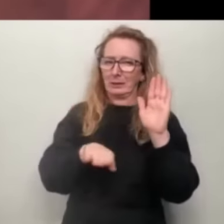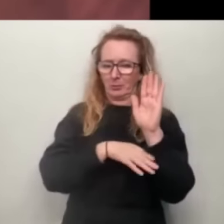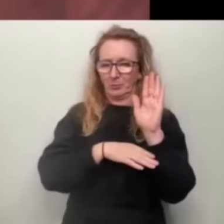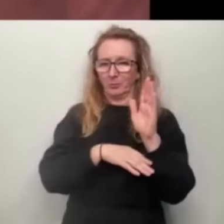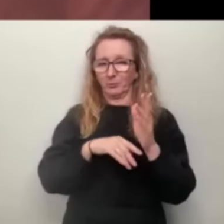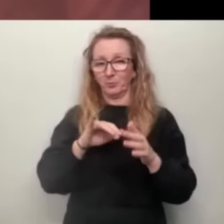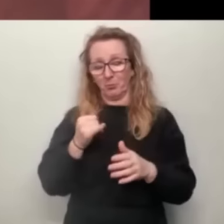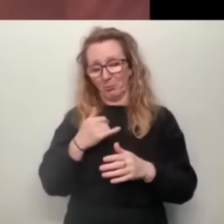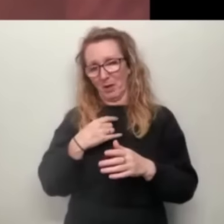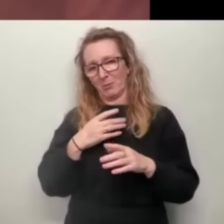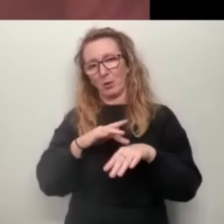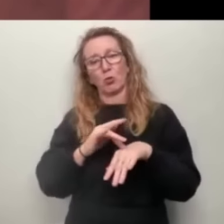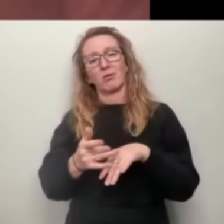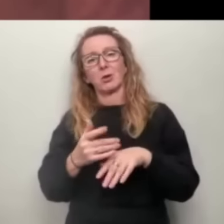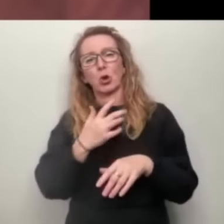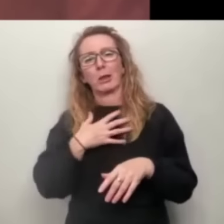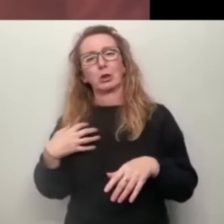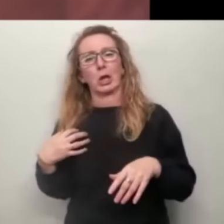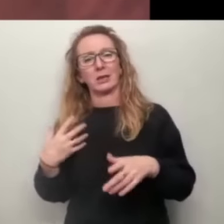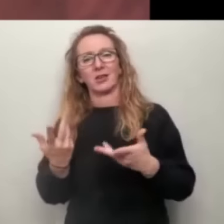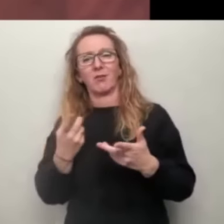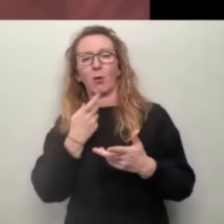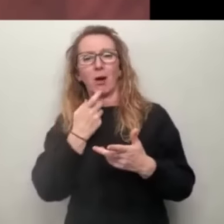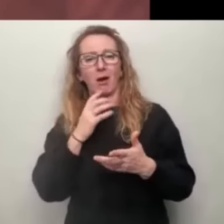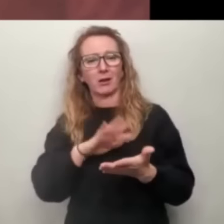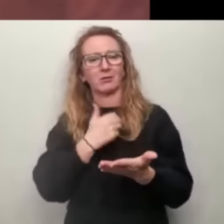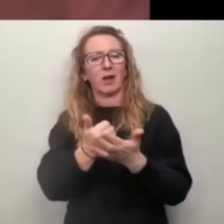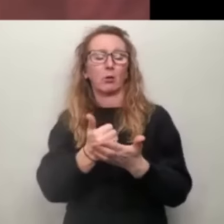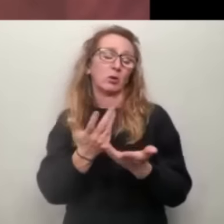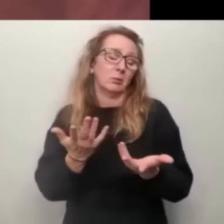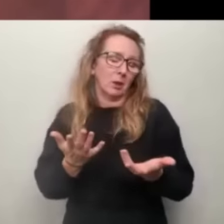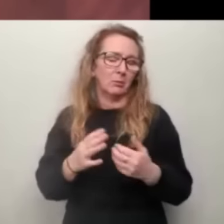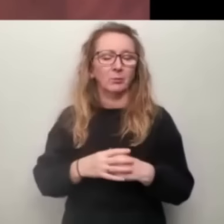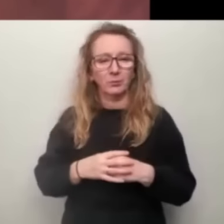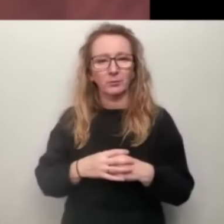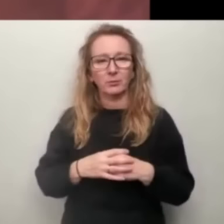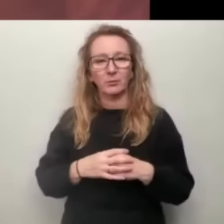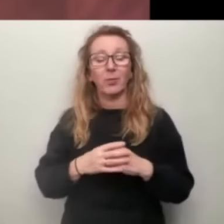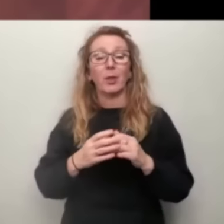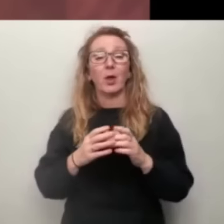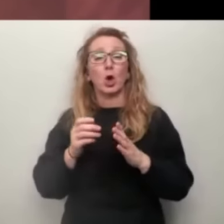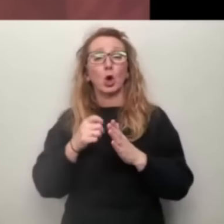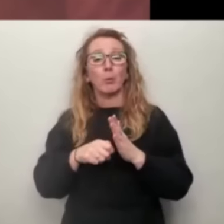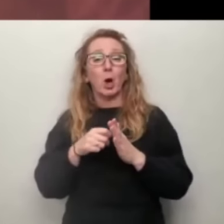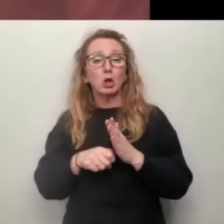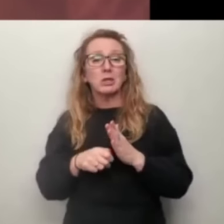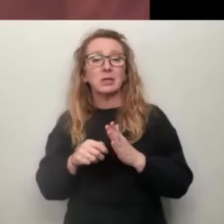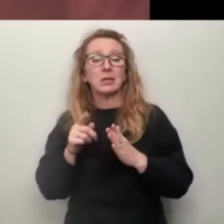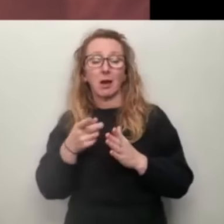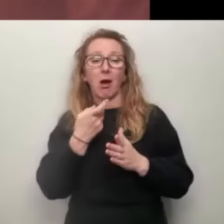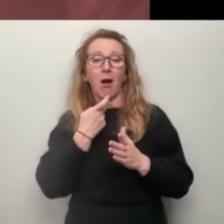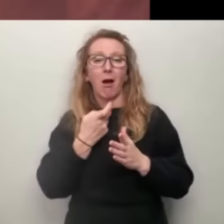jealousy from other iron founders. So commercially this iron was never particularly